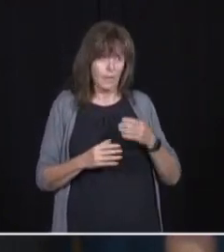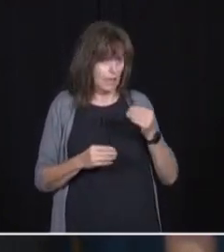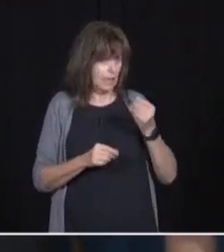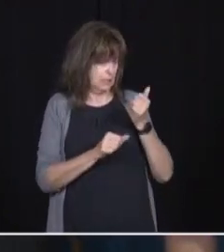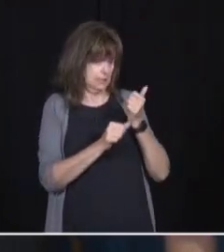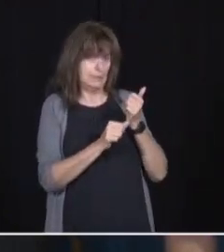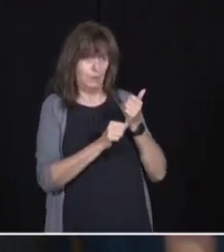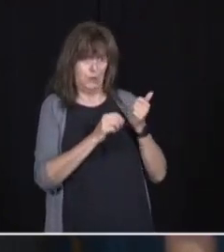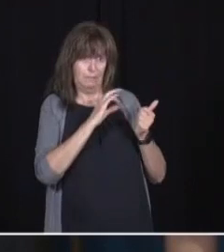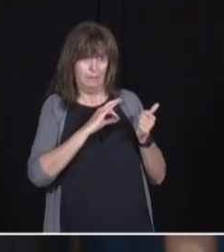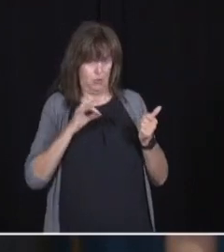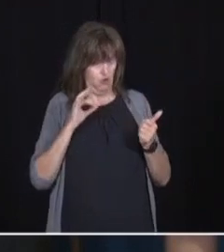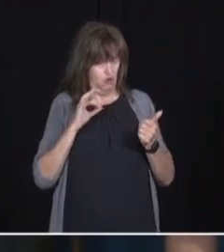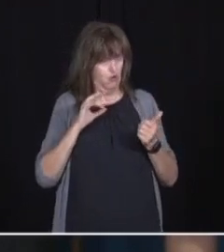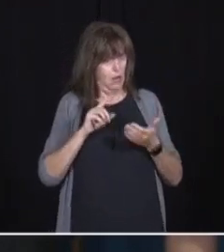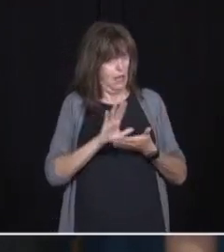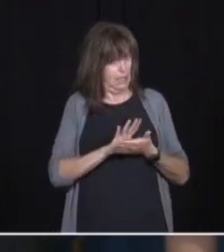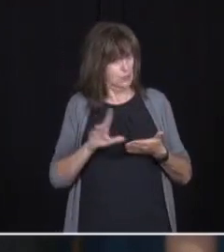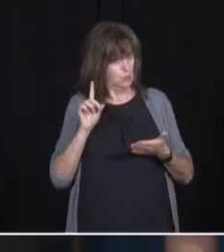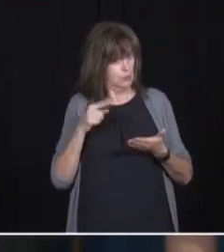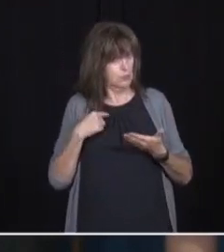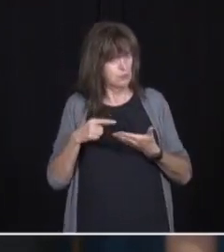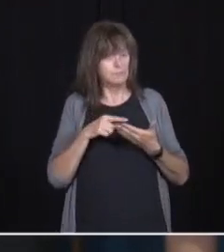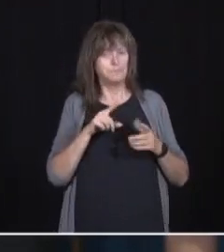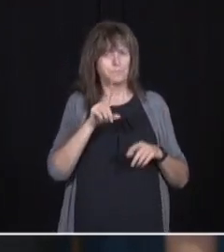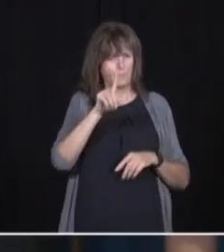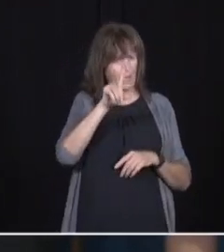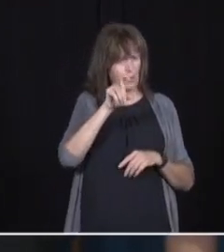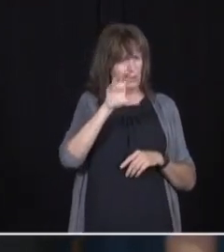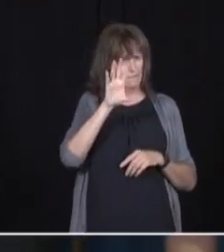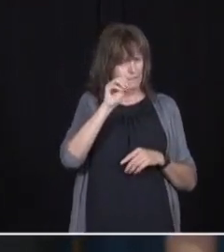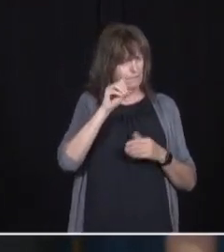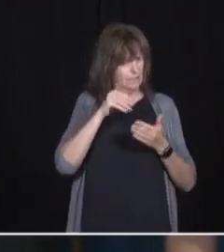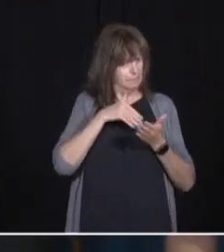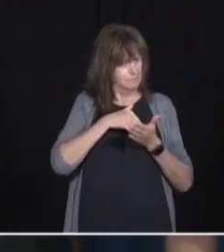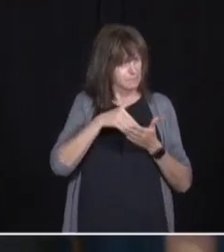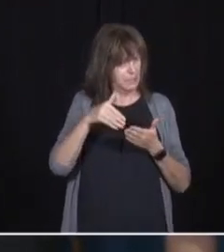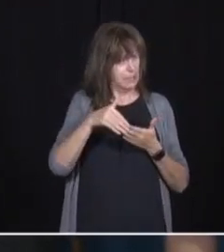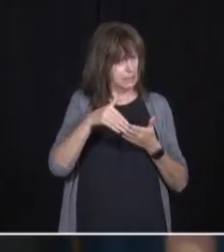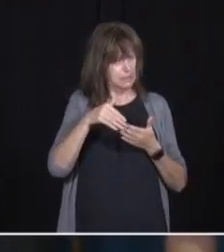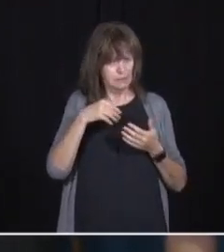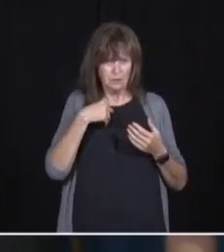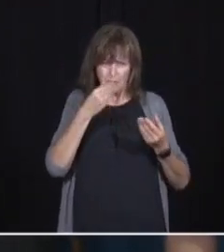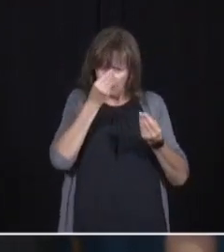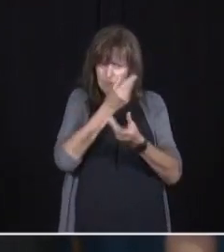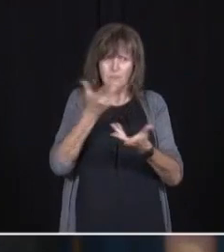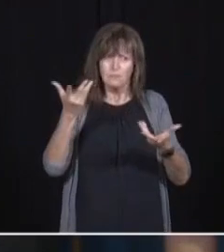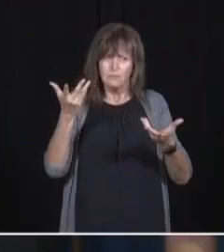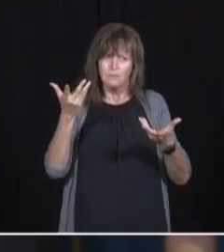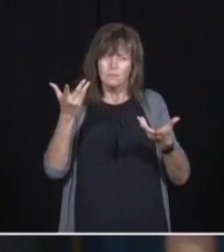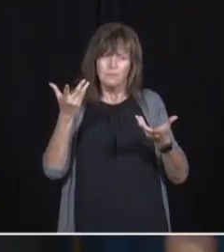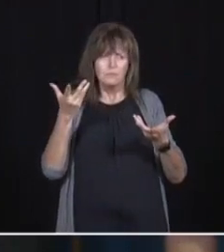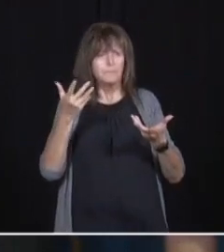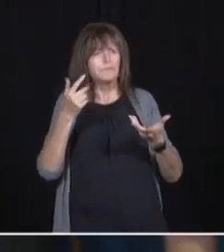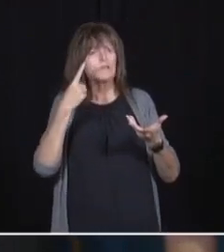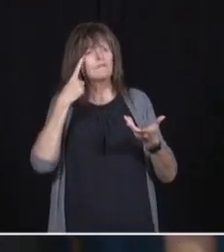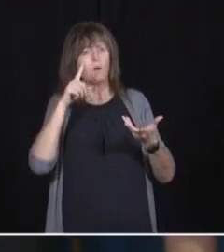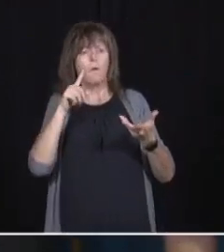conversation have with the deputy mayor last week. Is we have the $150 million that we announced for the second phase of the social service